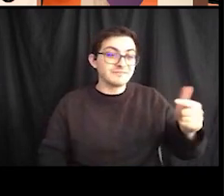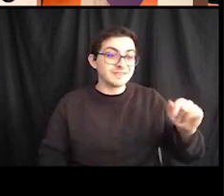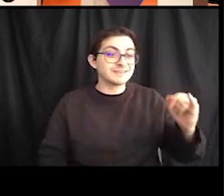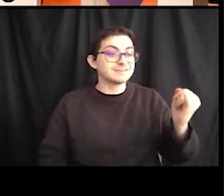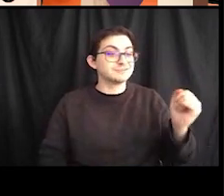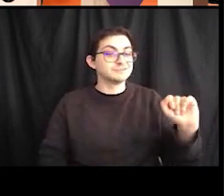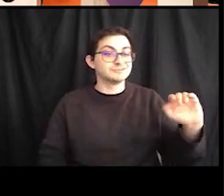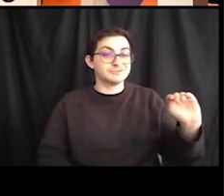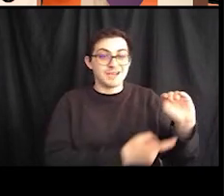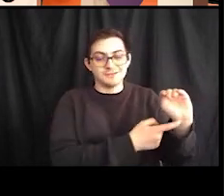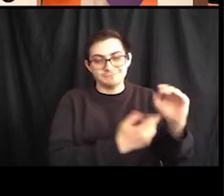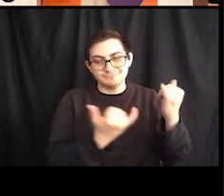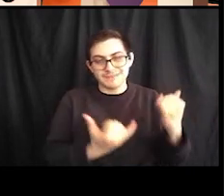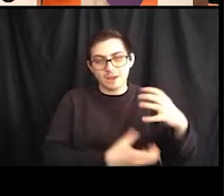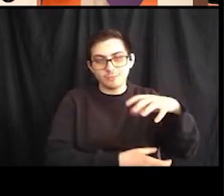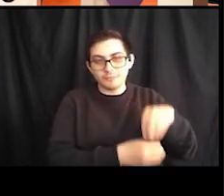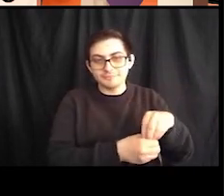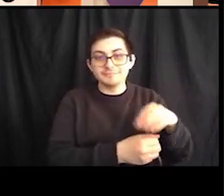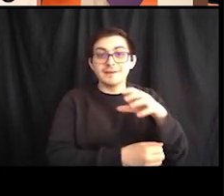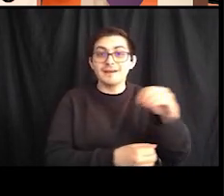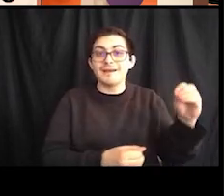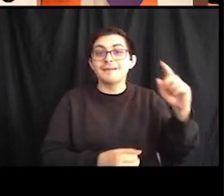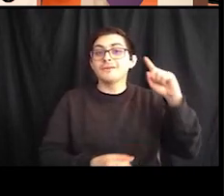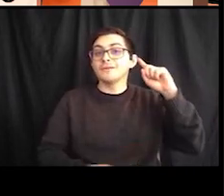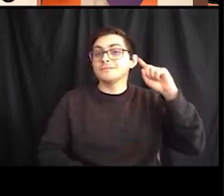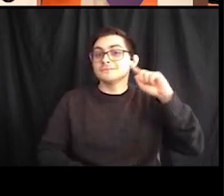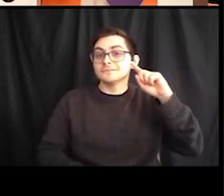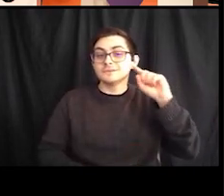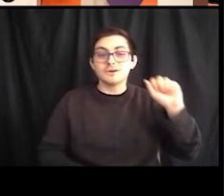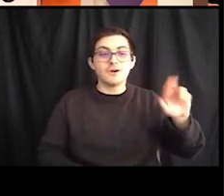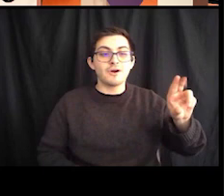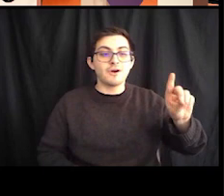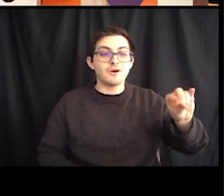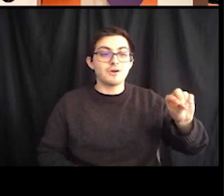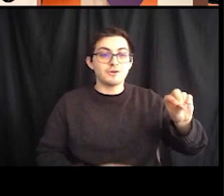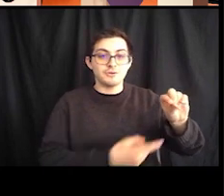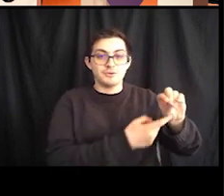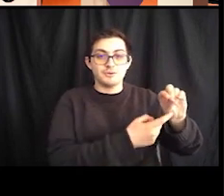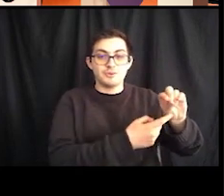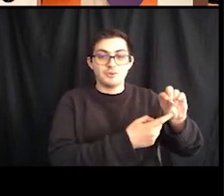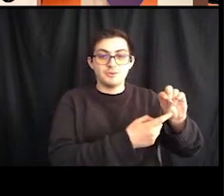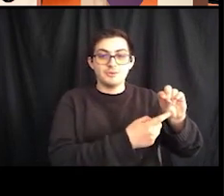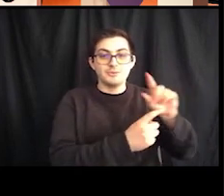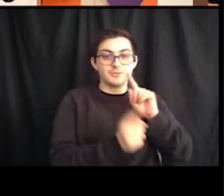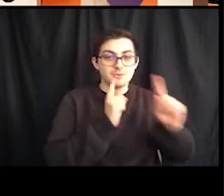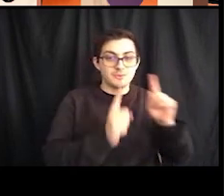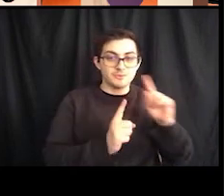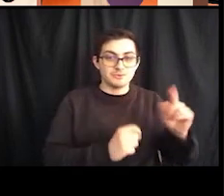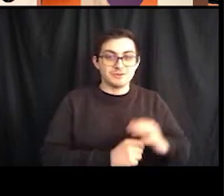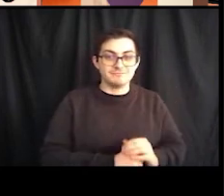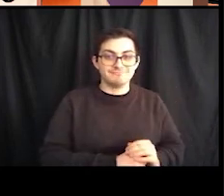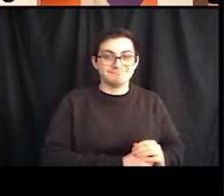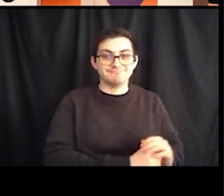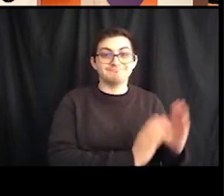and participating in the brainstorm. We also went into the design phase in announcing our new mobile app,